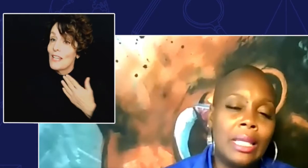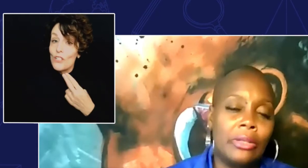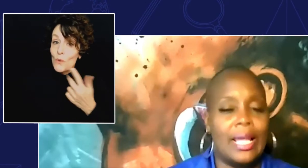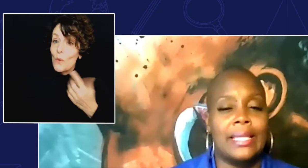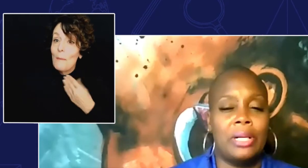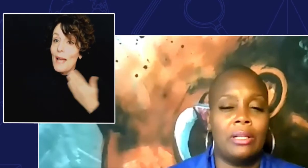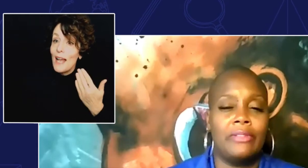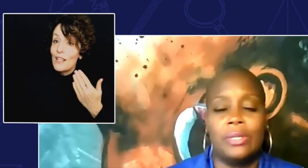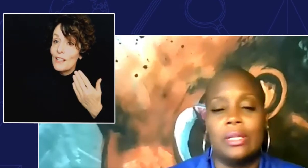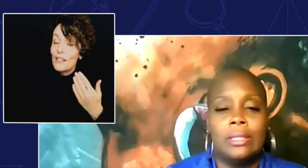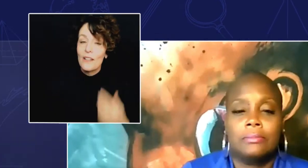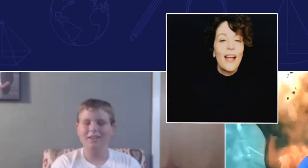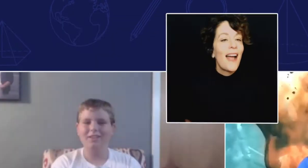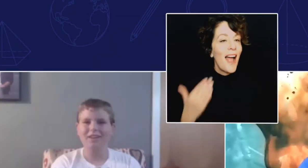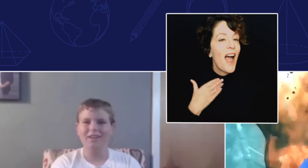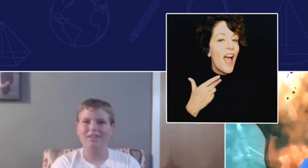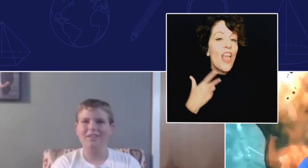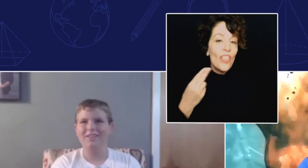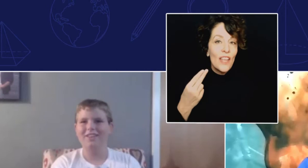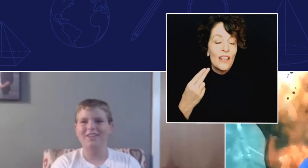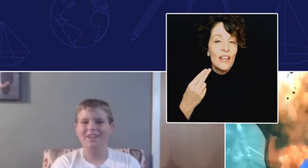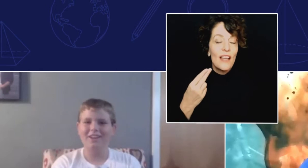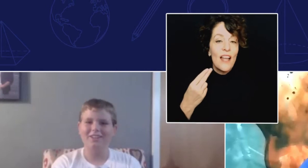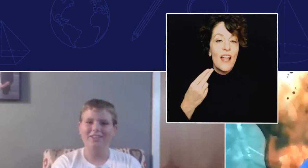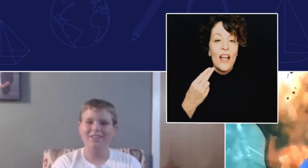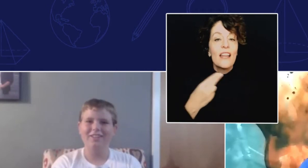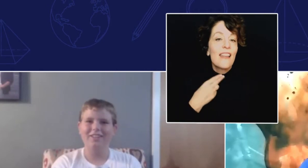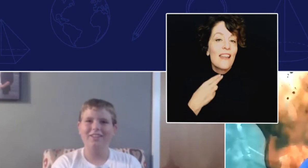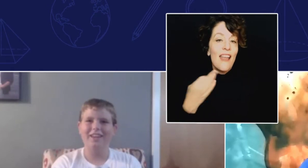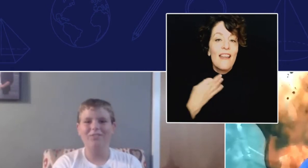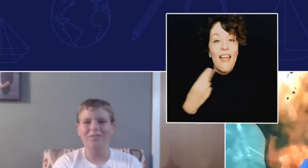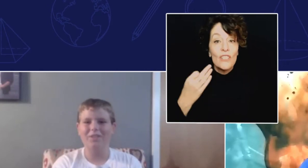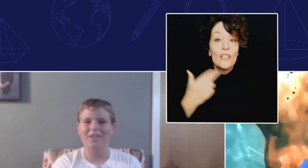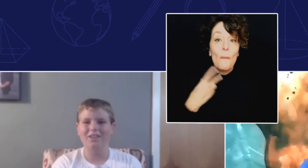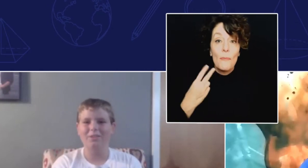about it? Or do you like that part of it or what? [HENRY:] I think... I kinda like, have something that a lot